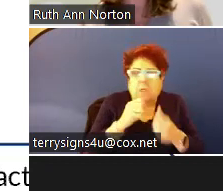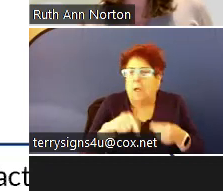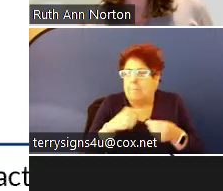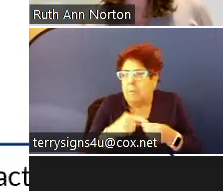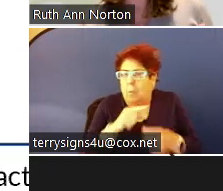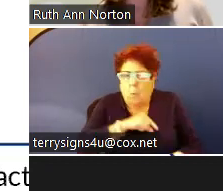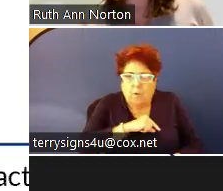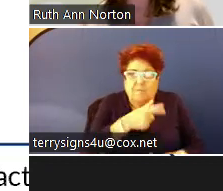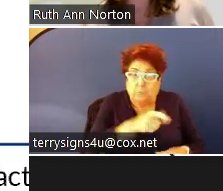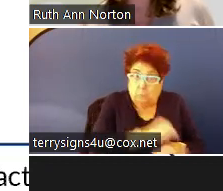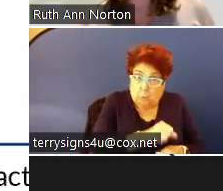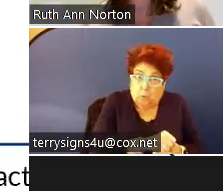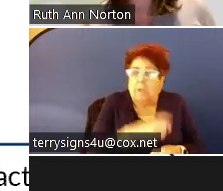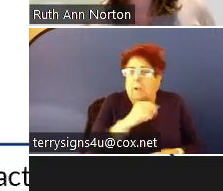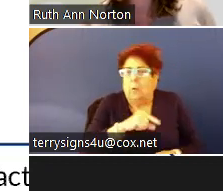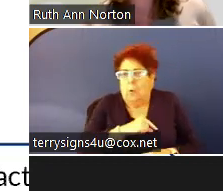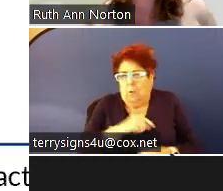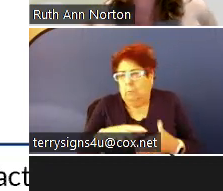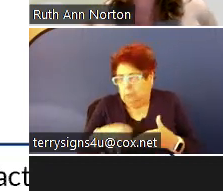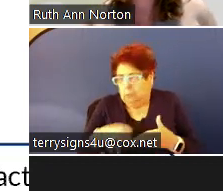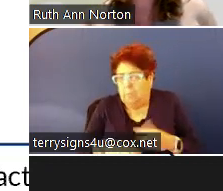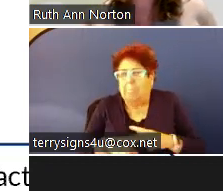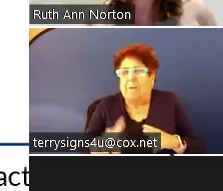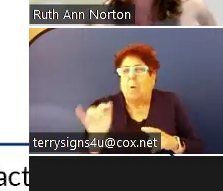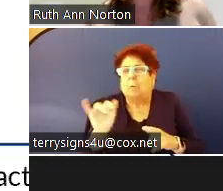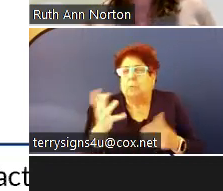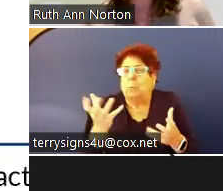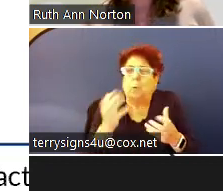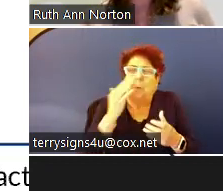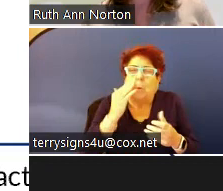but we also want to know how people are experiencing that and how likely they